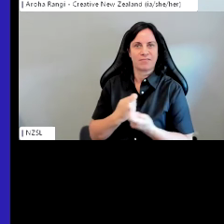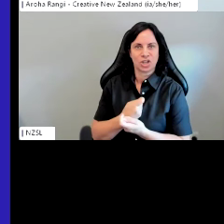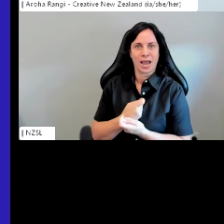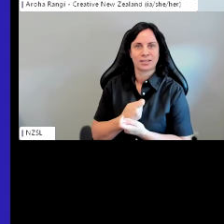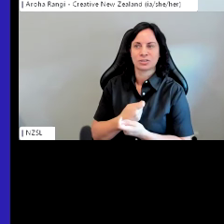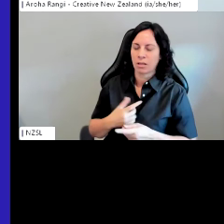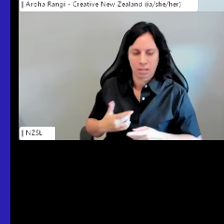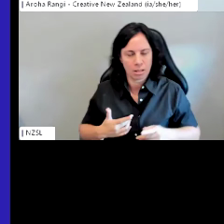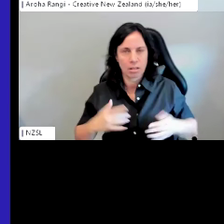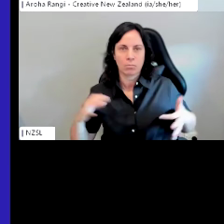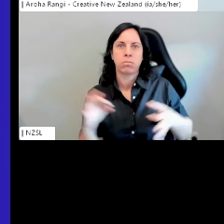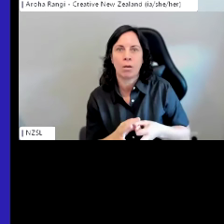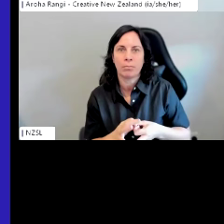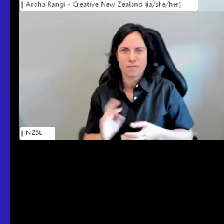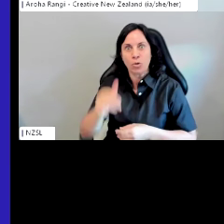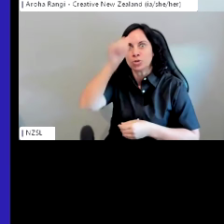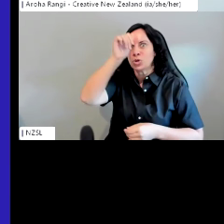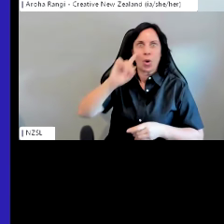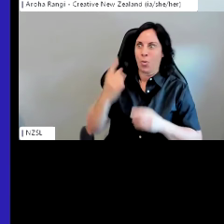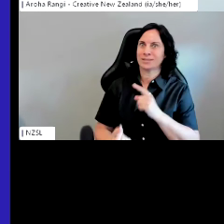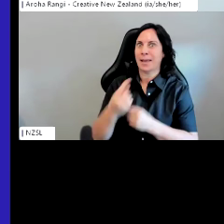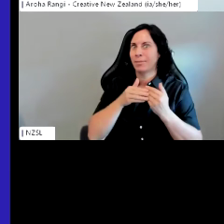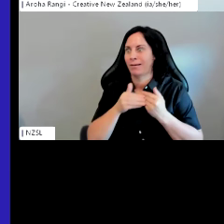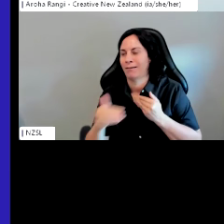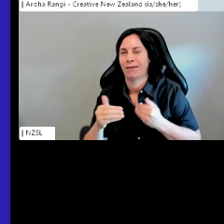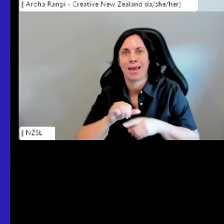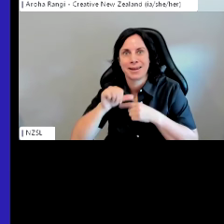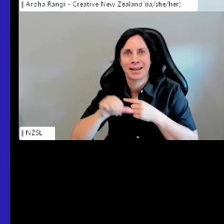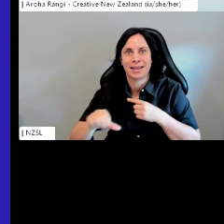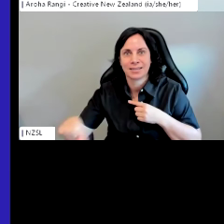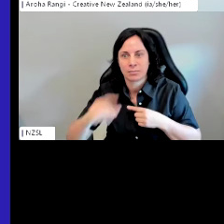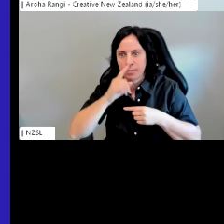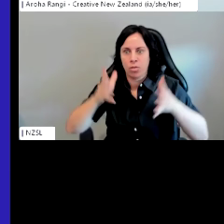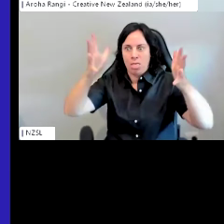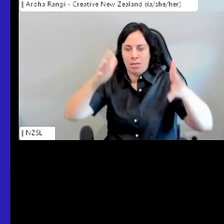i.e. you're on the mailing list. Um, and so what they're doing is they're asking people if they're